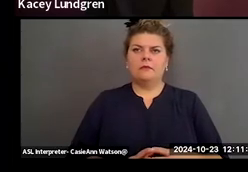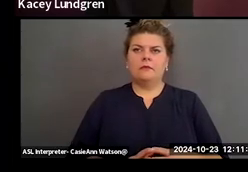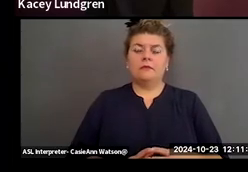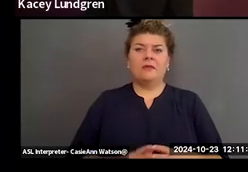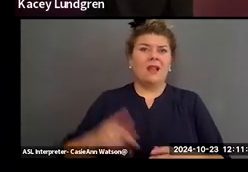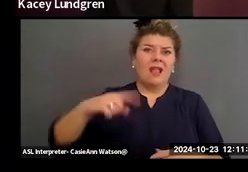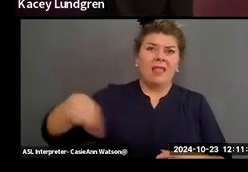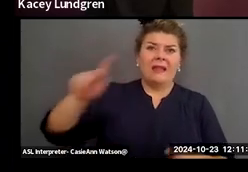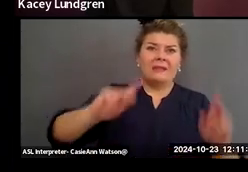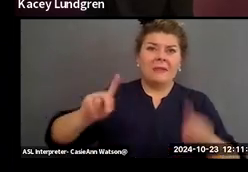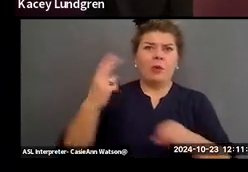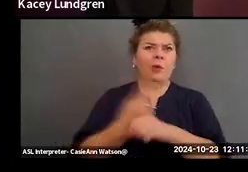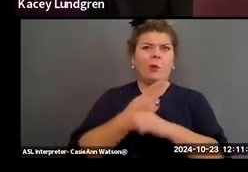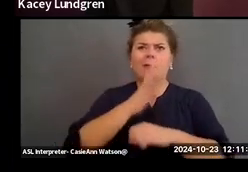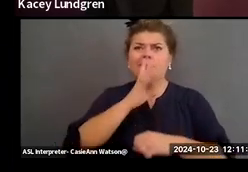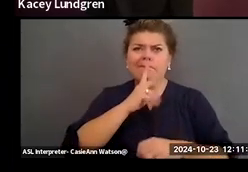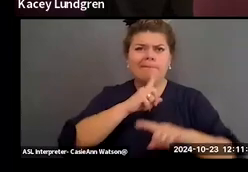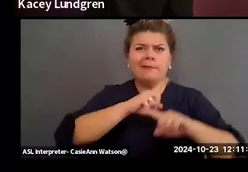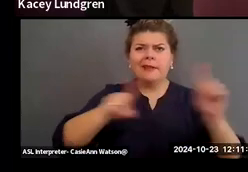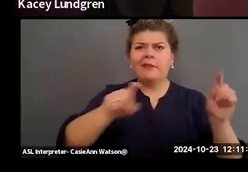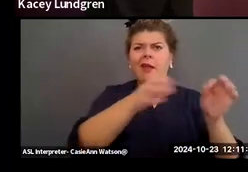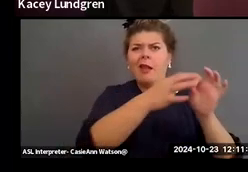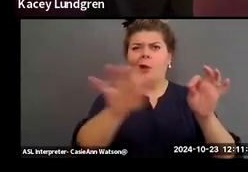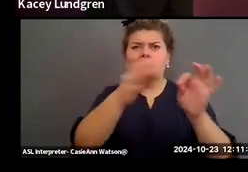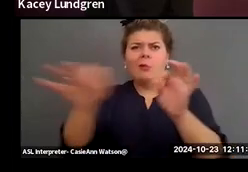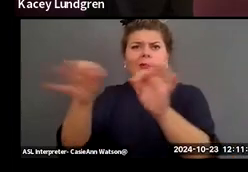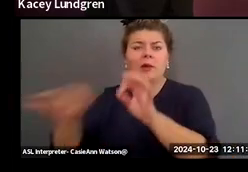These people all use different languages. They are all my people.